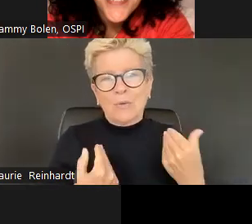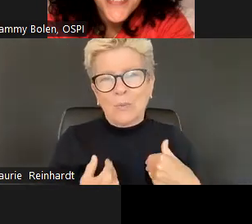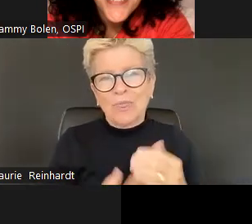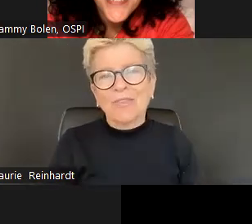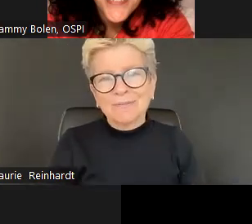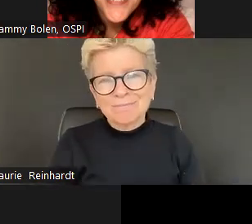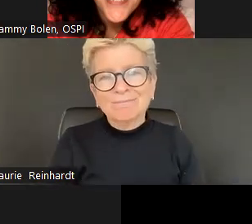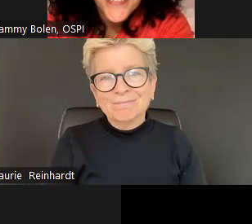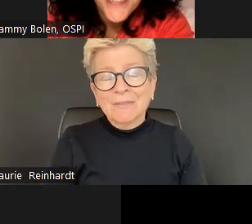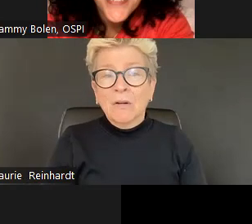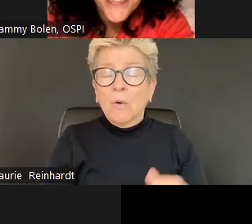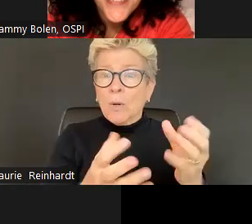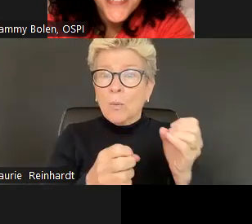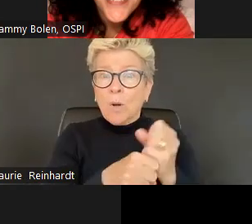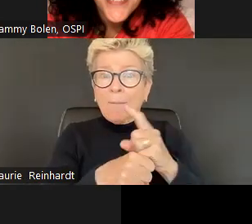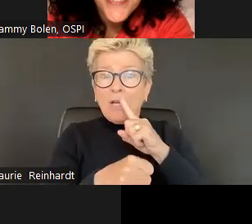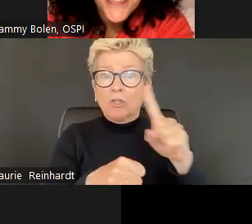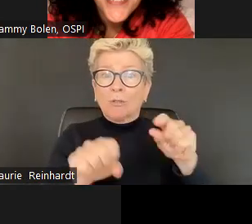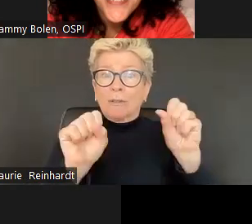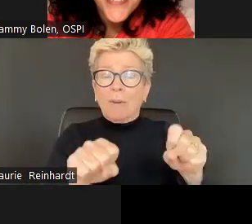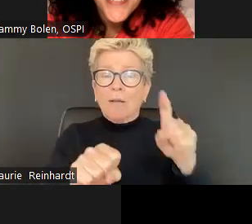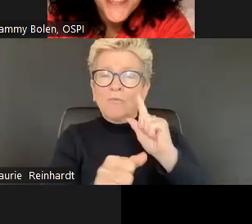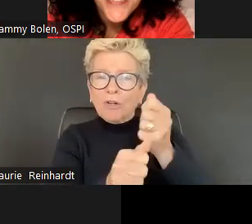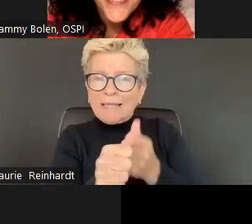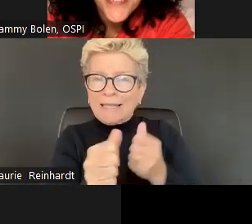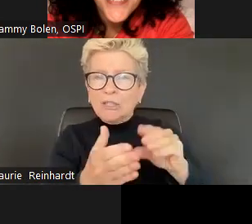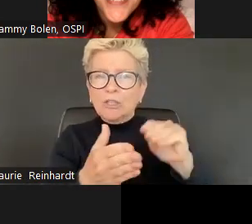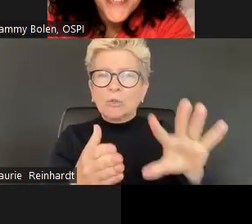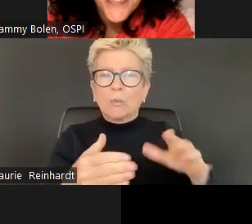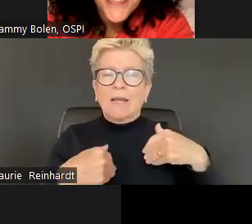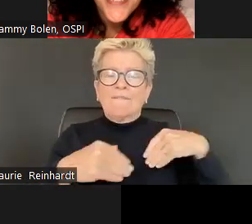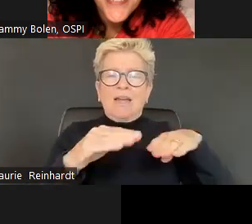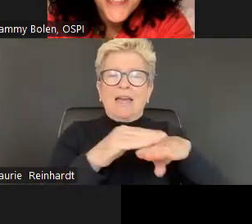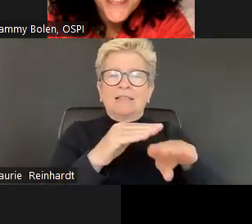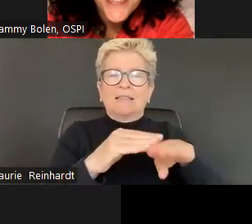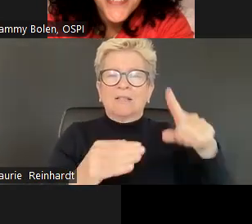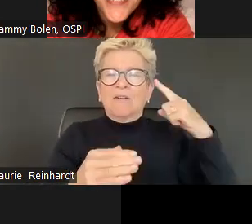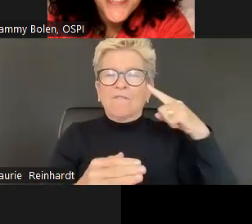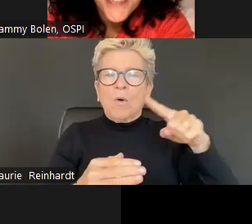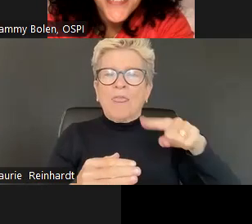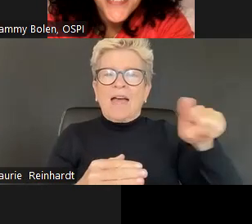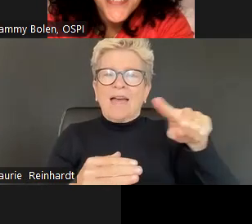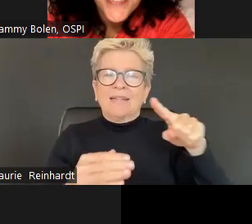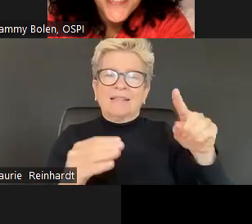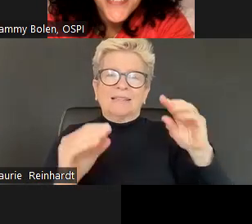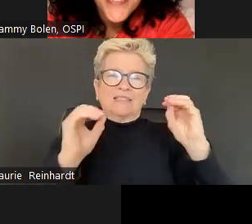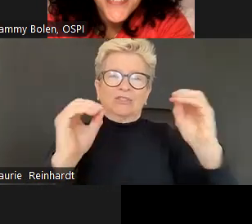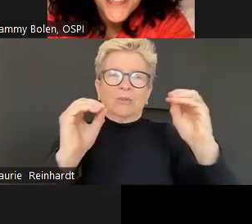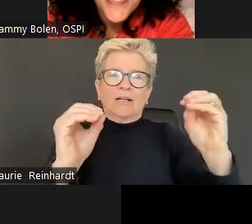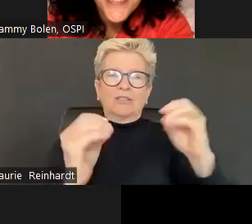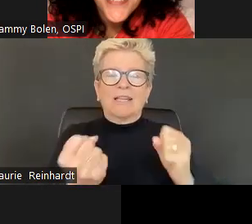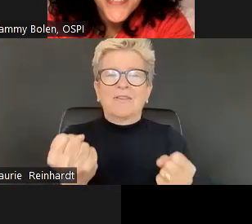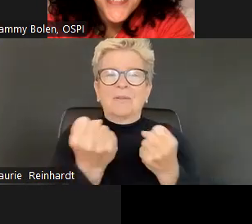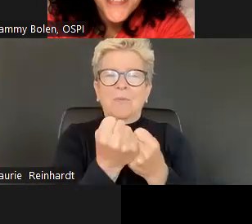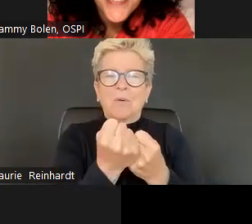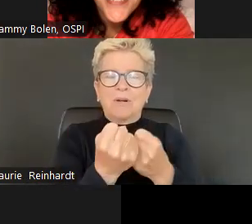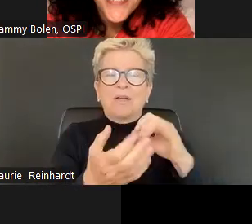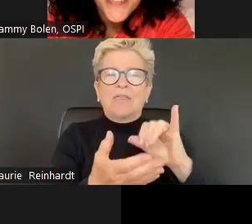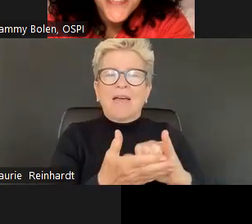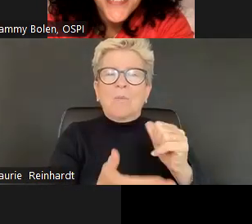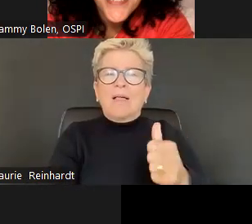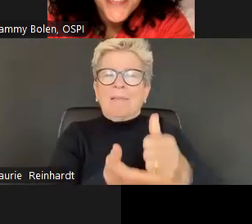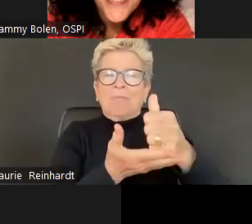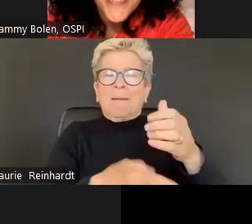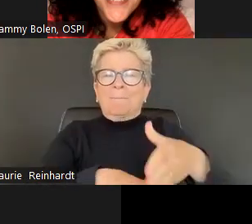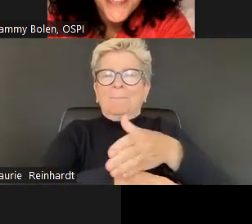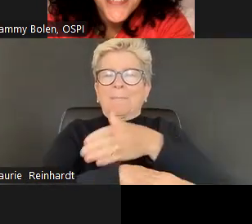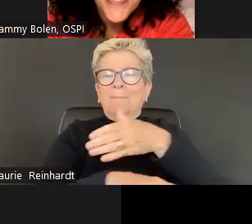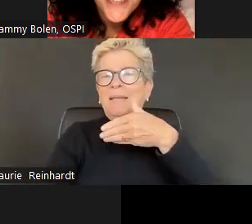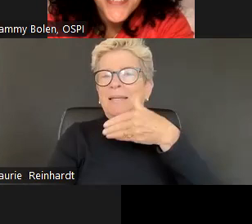historical context and the opportunities we have to get curious about and dismantle policies and practices that don't serve our youth.